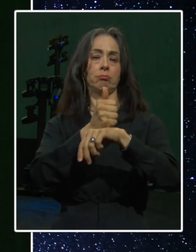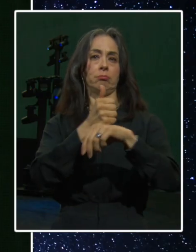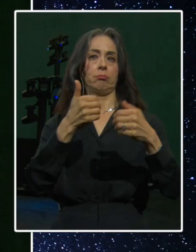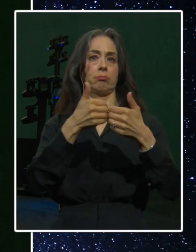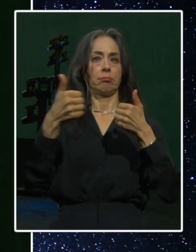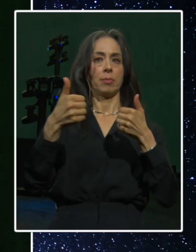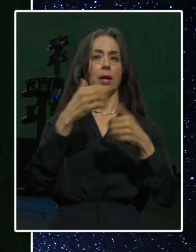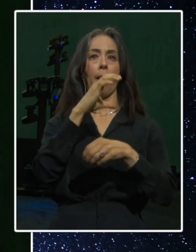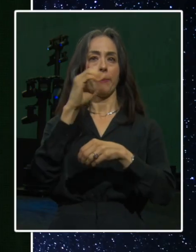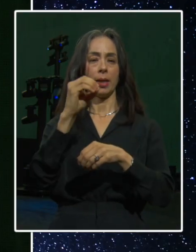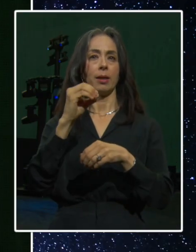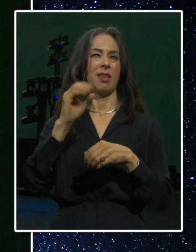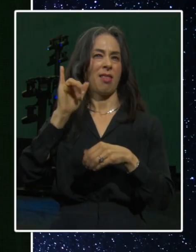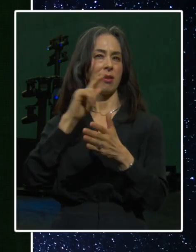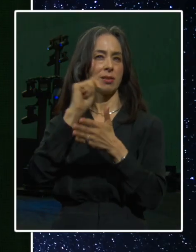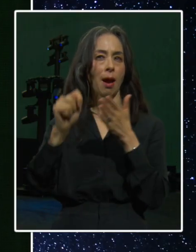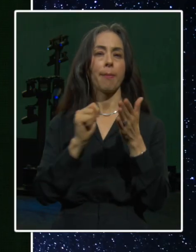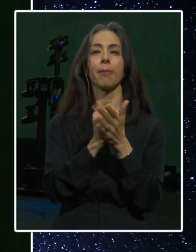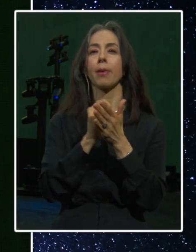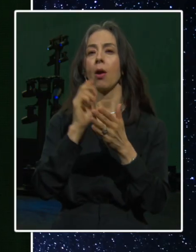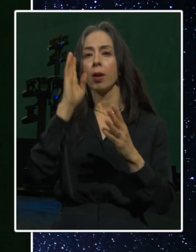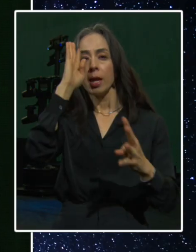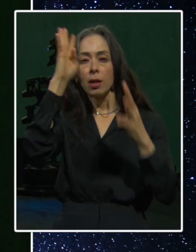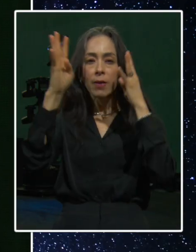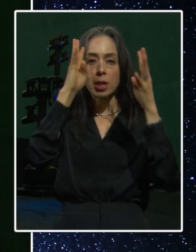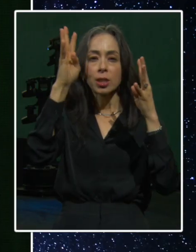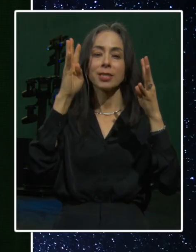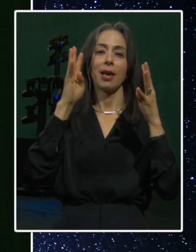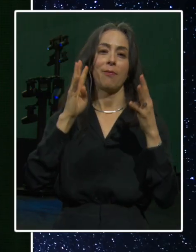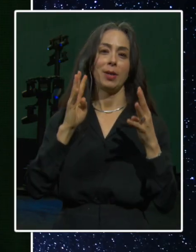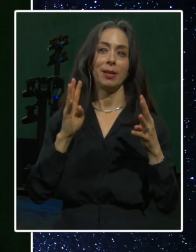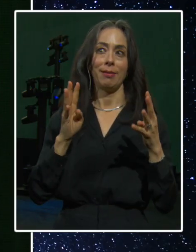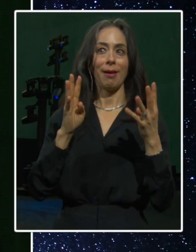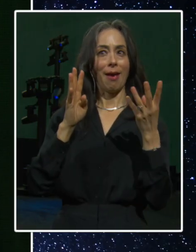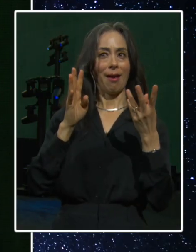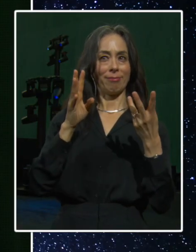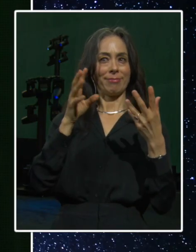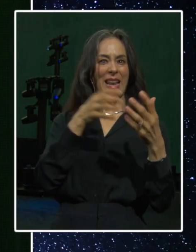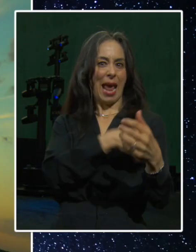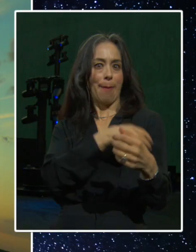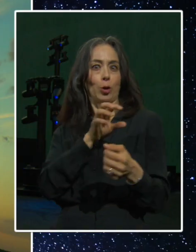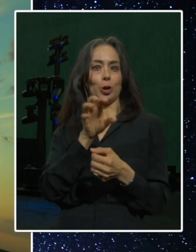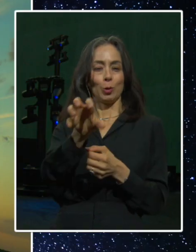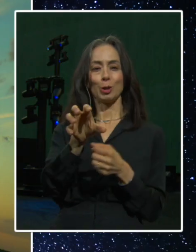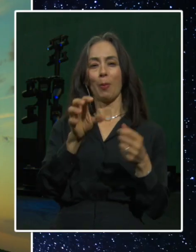In that time, our innovations have enabled you to make the world a better place.